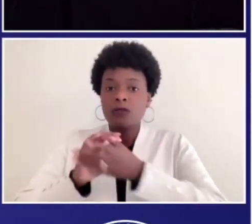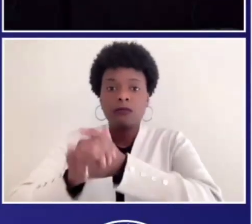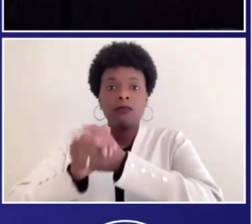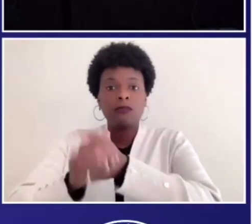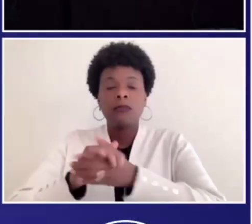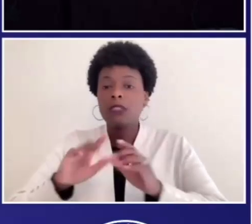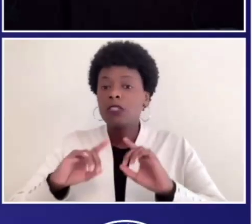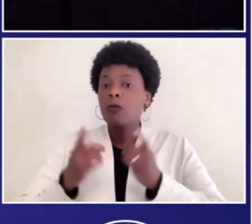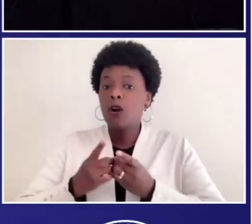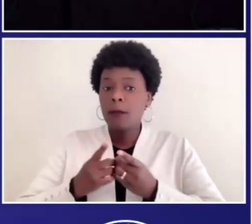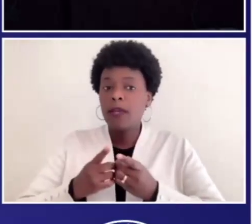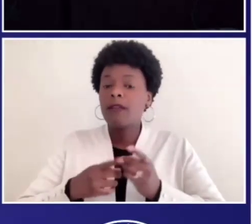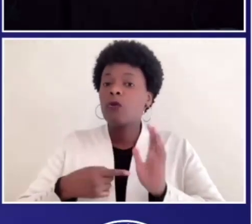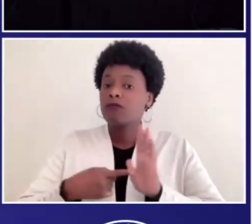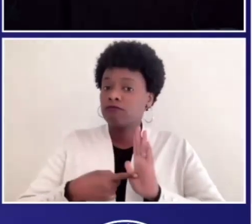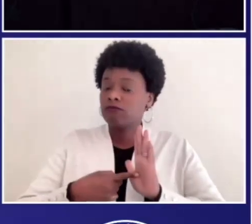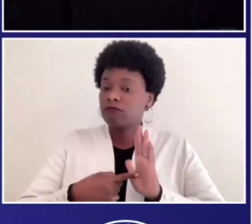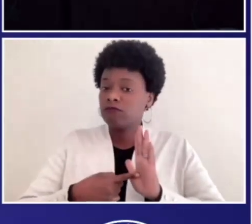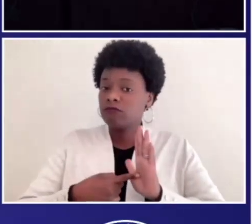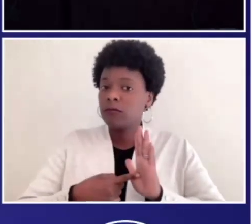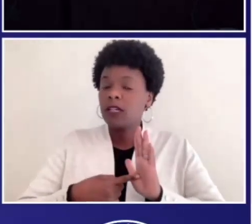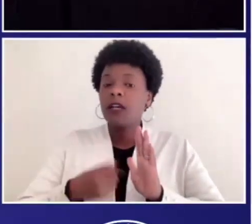where they ended up on this. A few quick things.